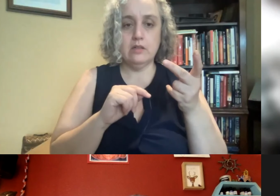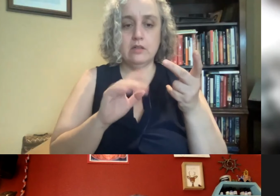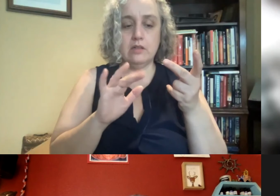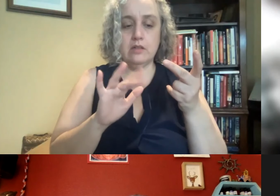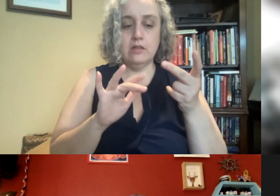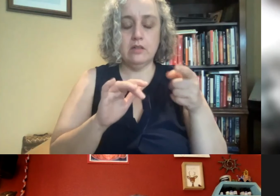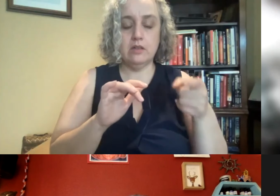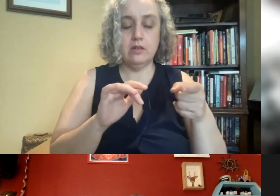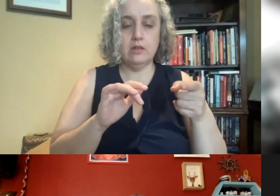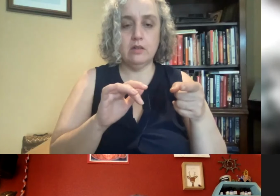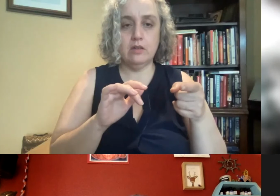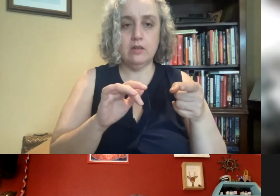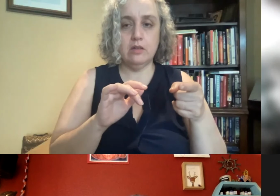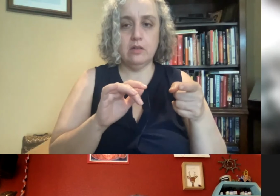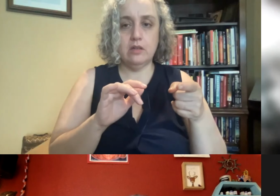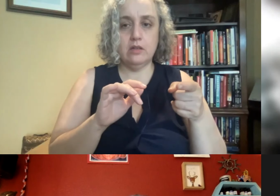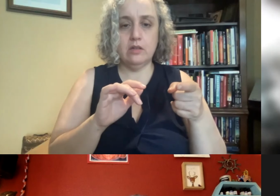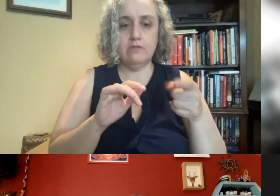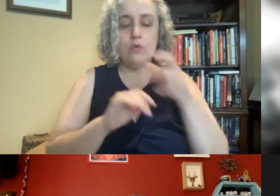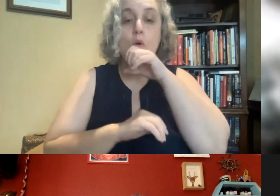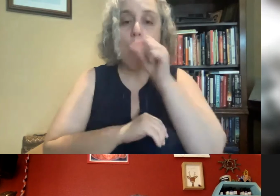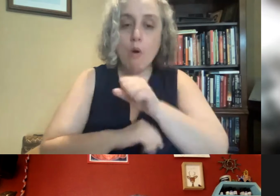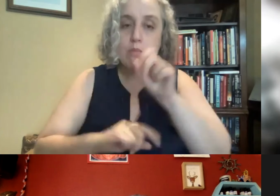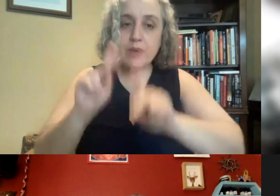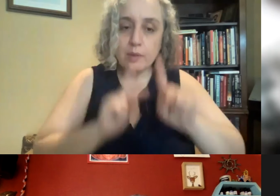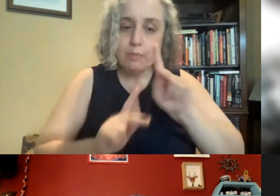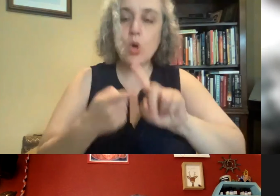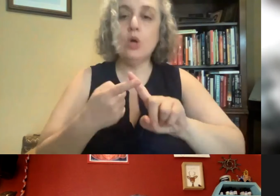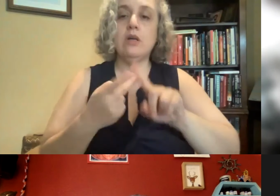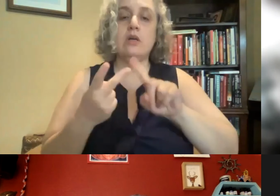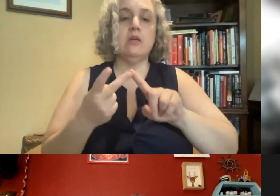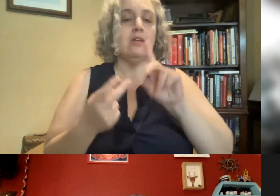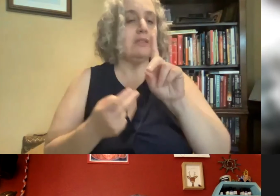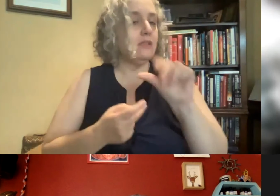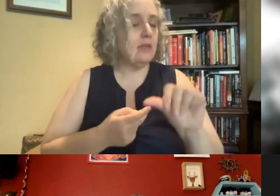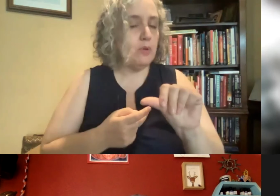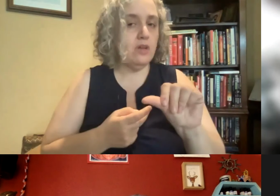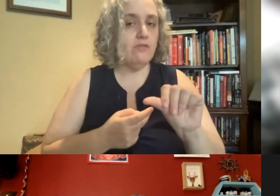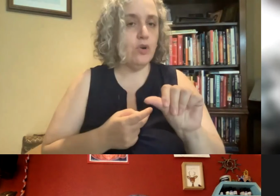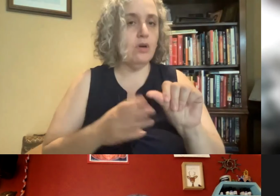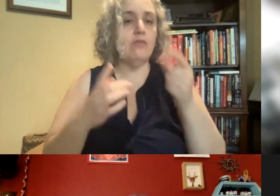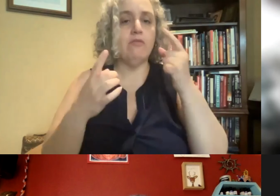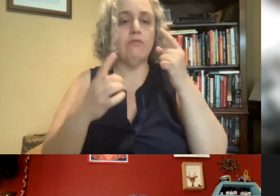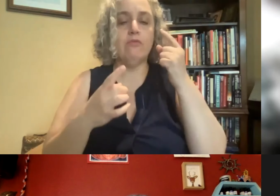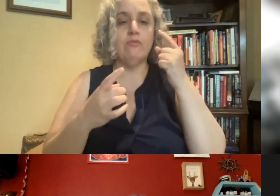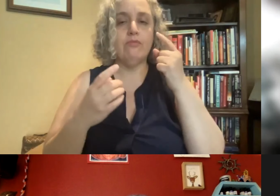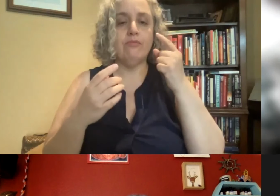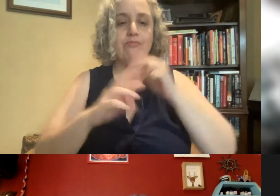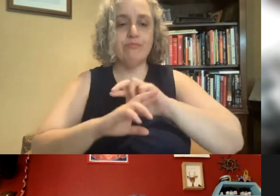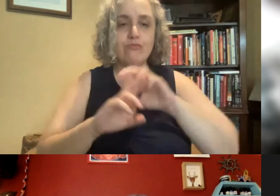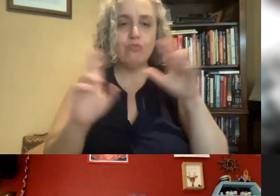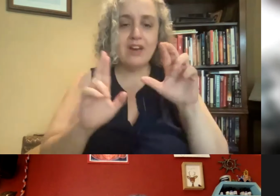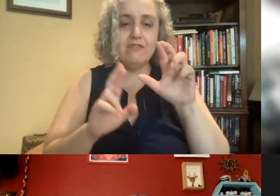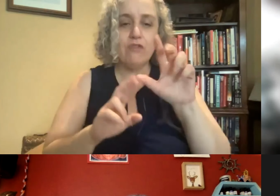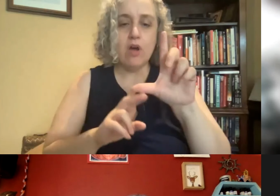For the elderly people or disabled people is very hard to do. How would you think that